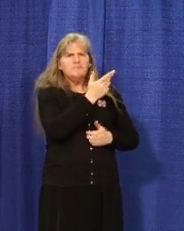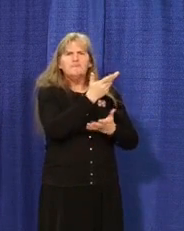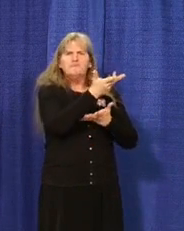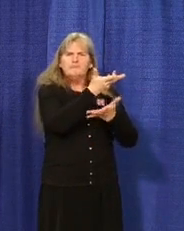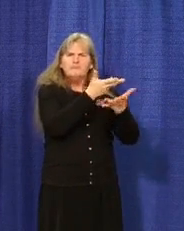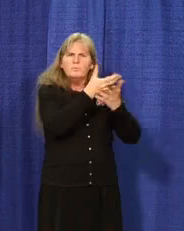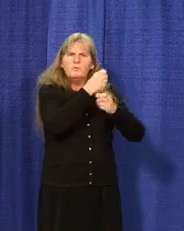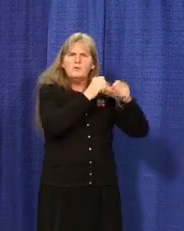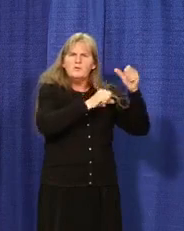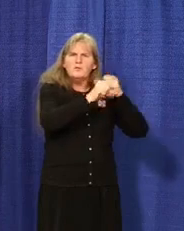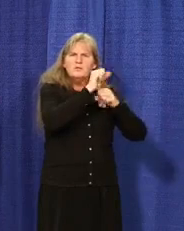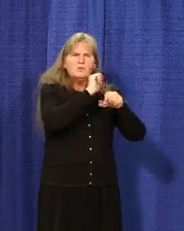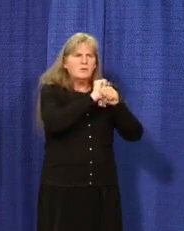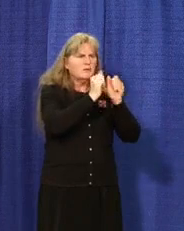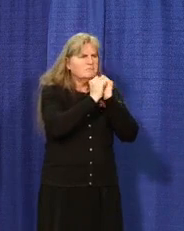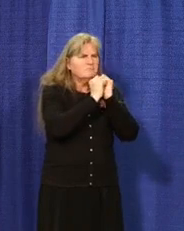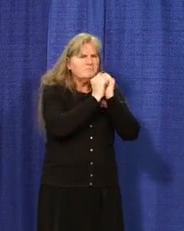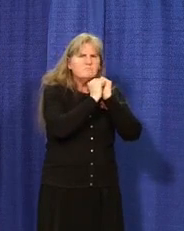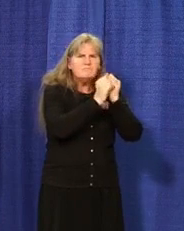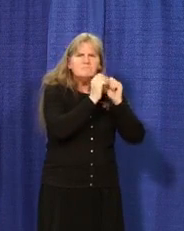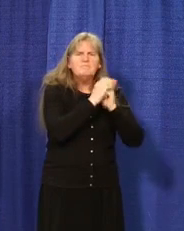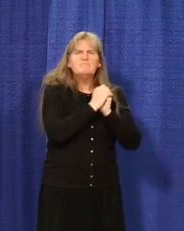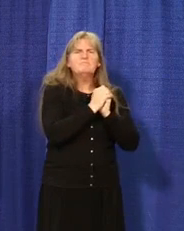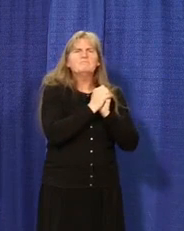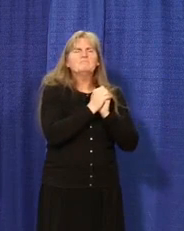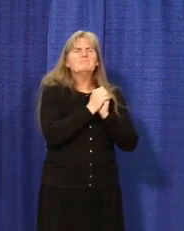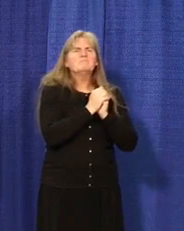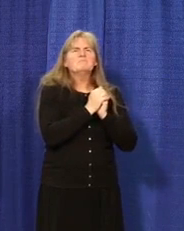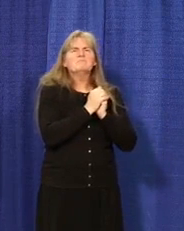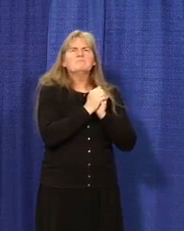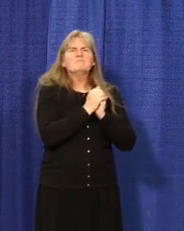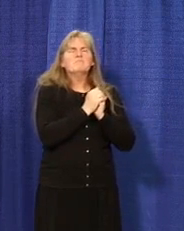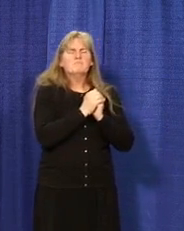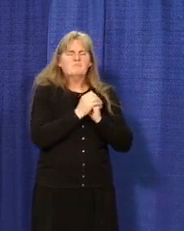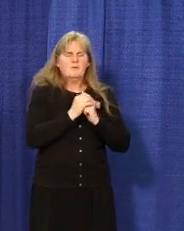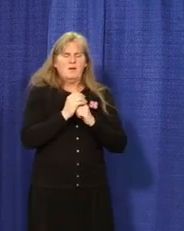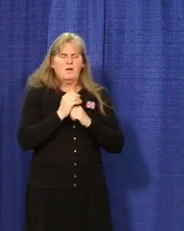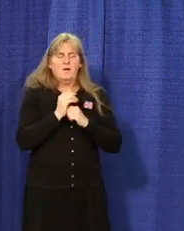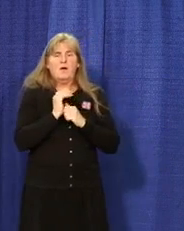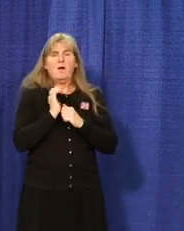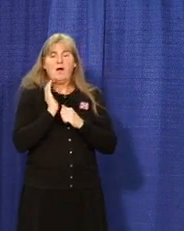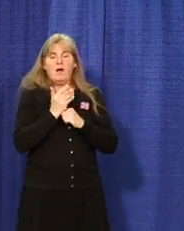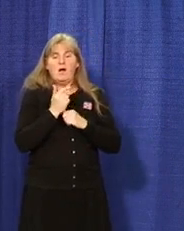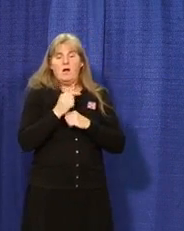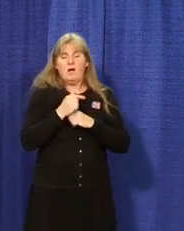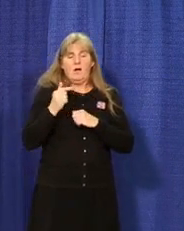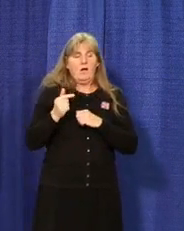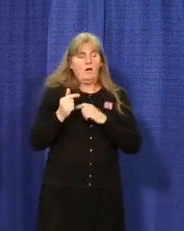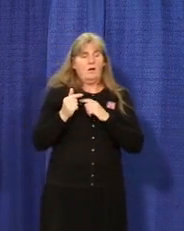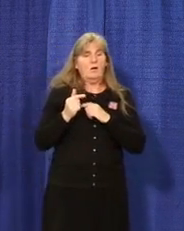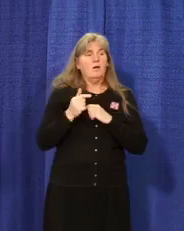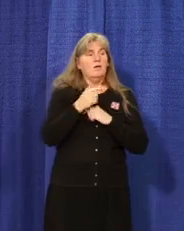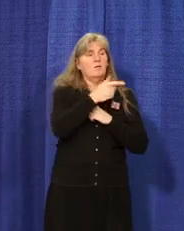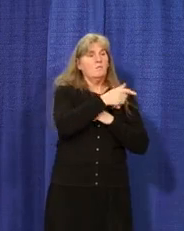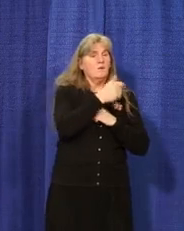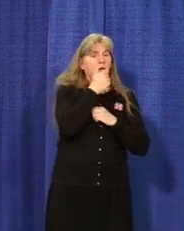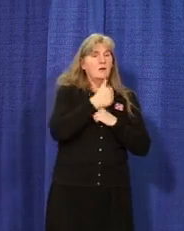down there, working hand in glove with recommendations from our government based upon Brendan Hanley and his team.